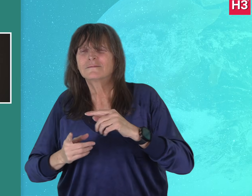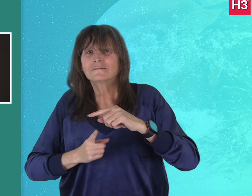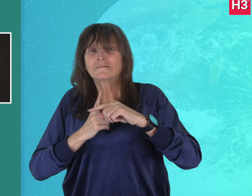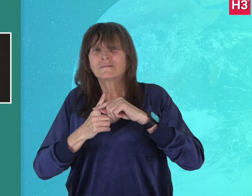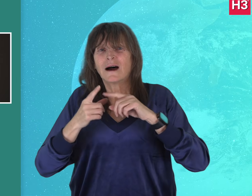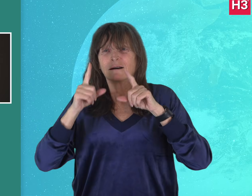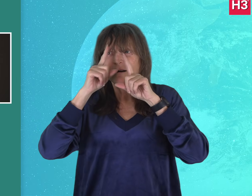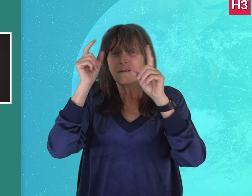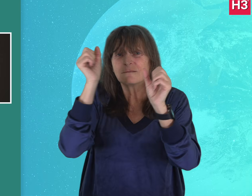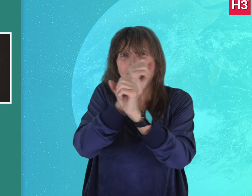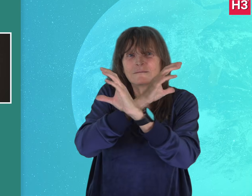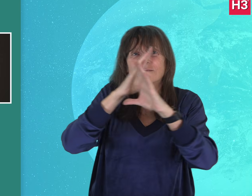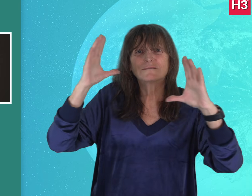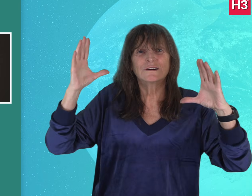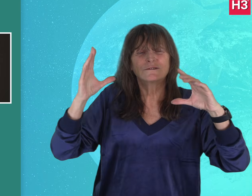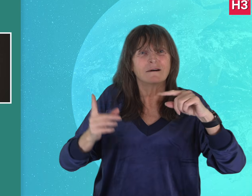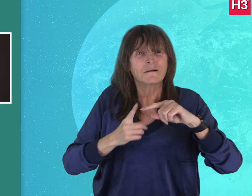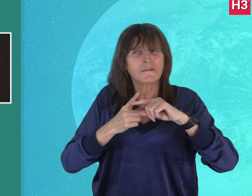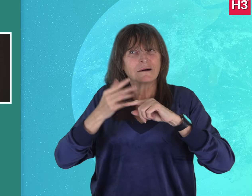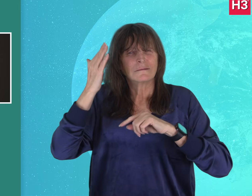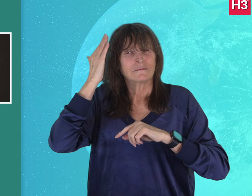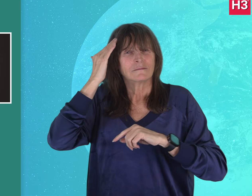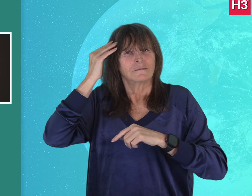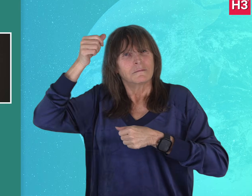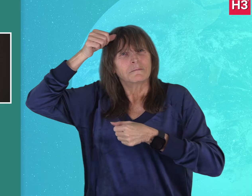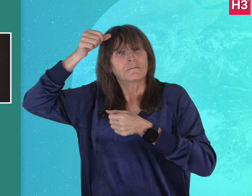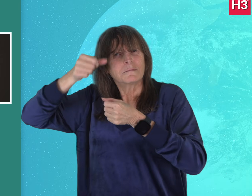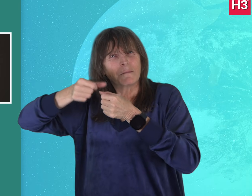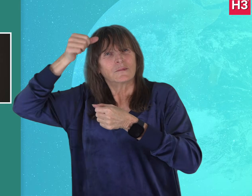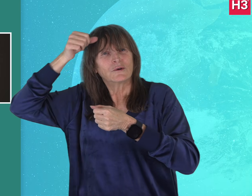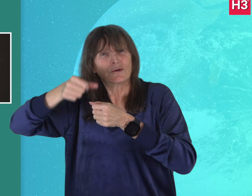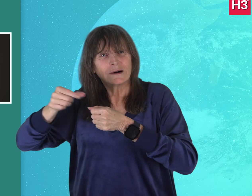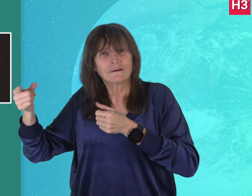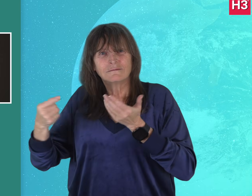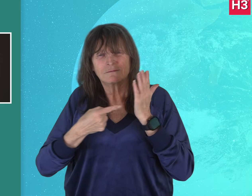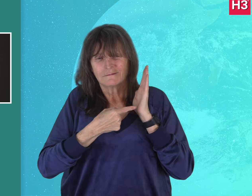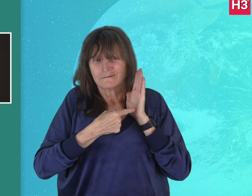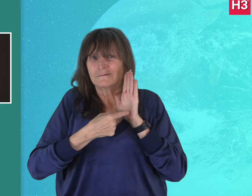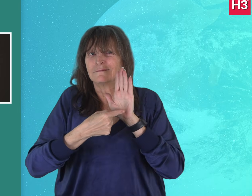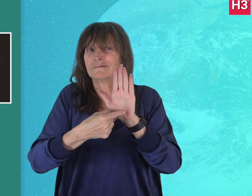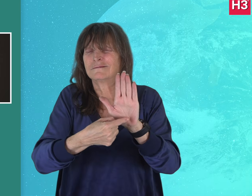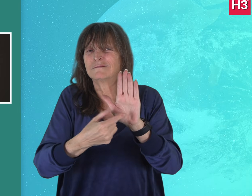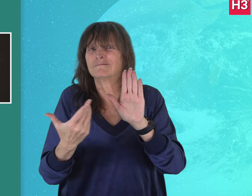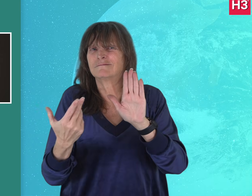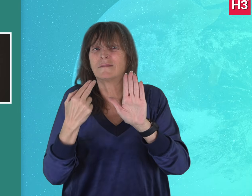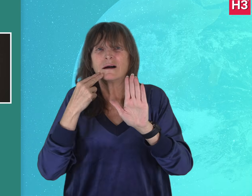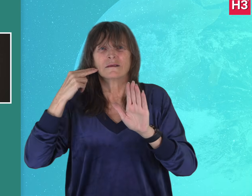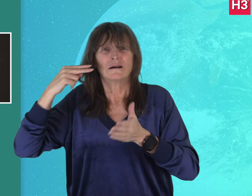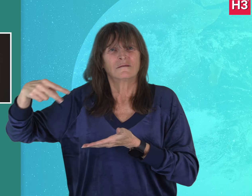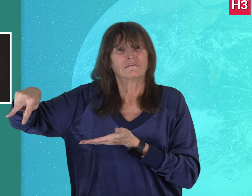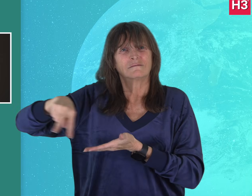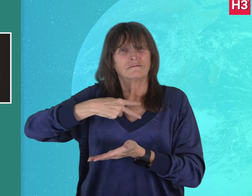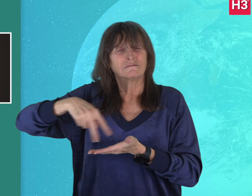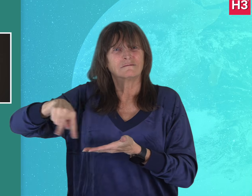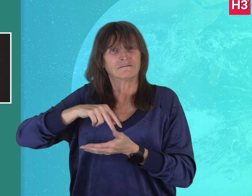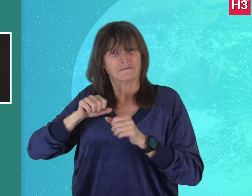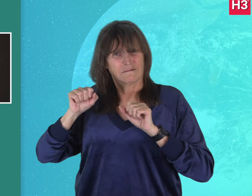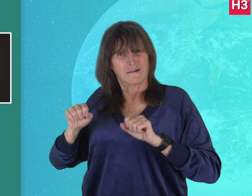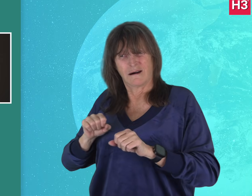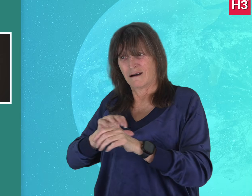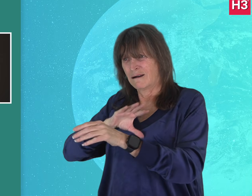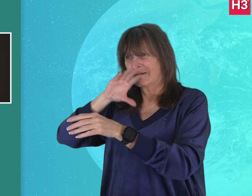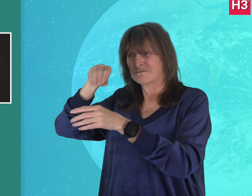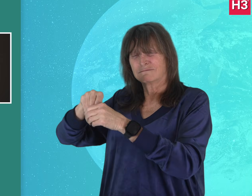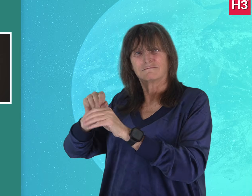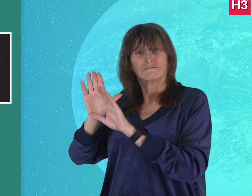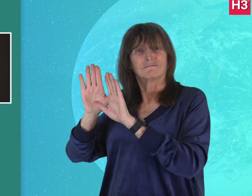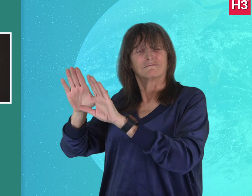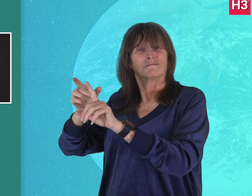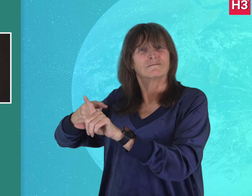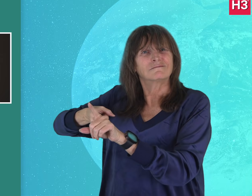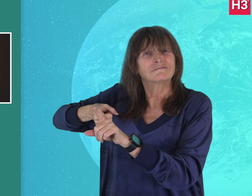using rhythm, vision, and memory, proving that Deaf dancers